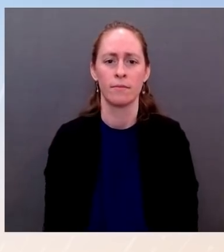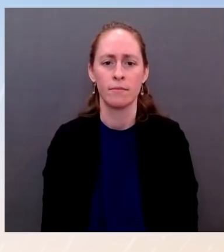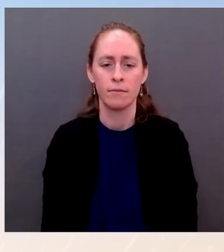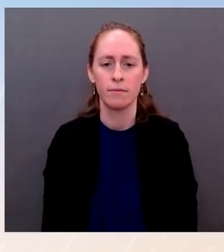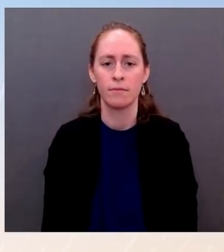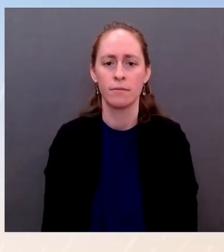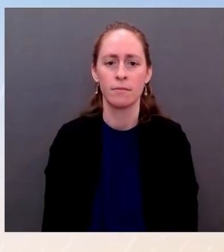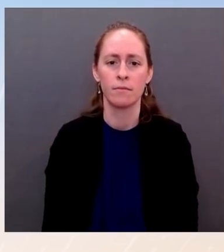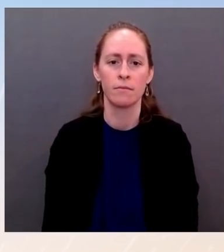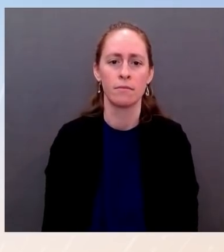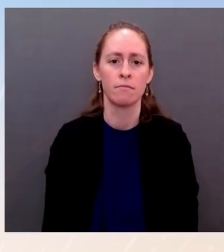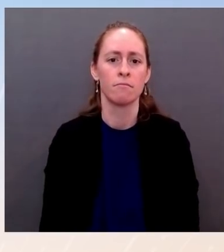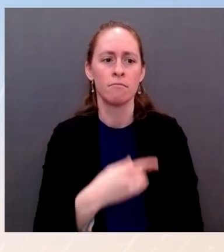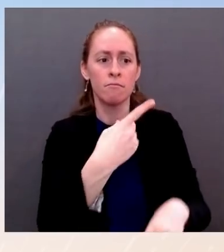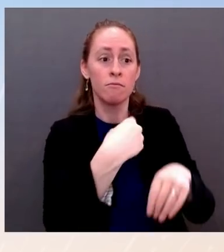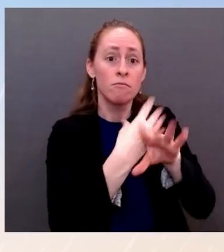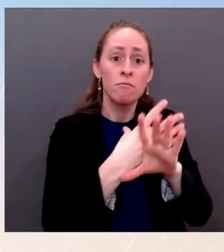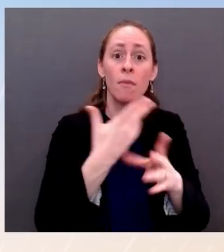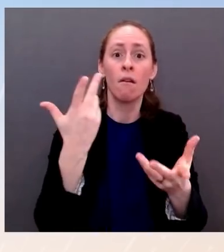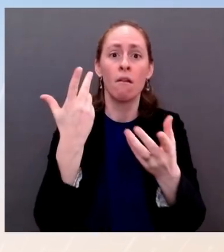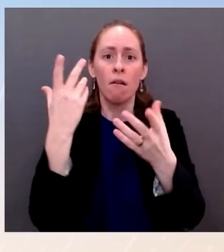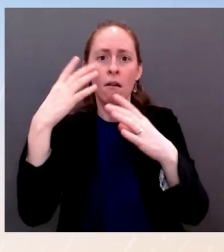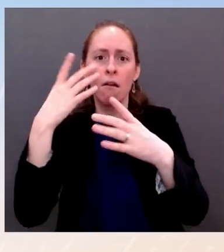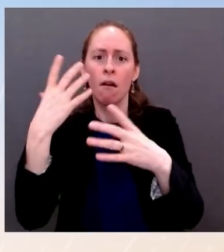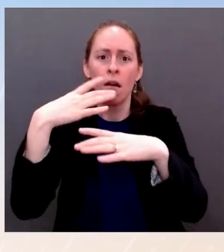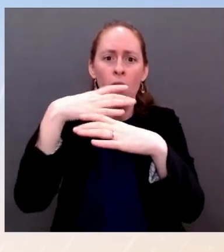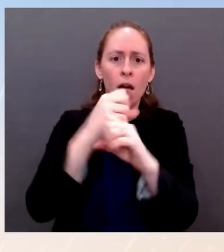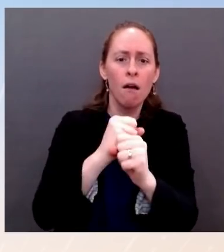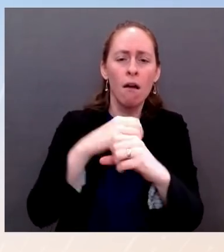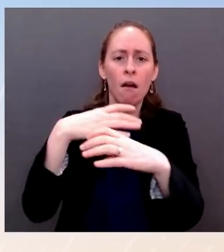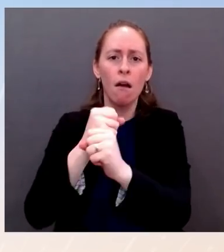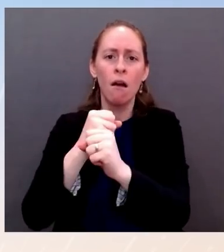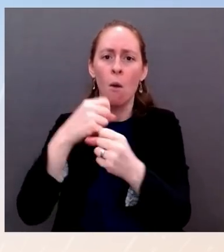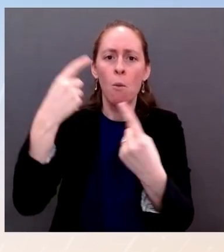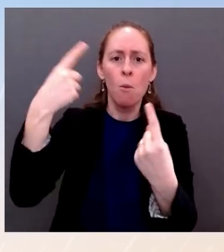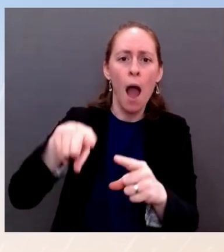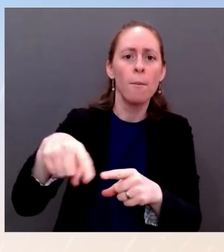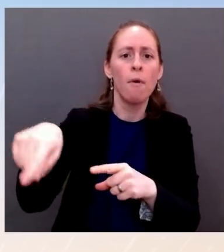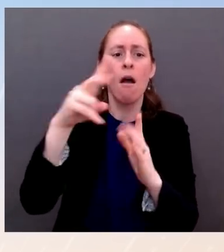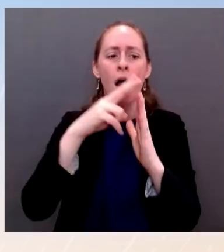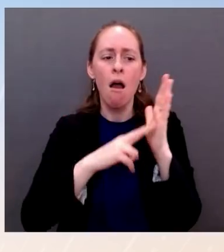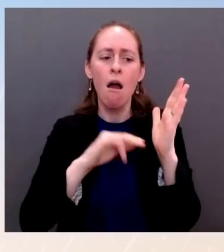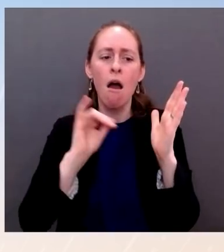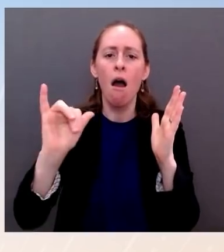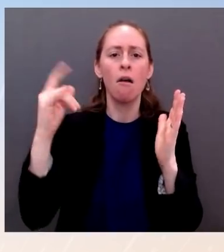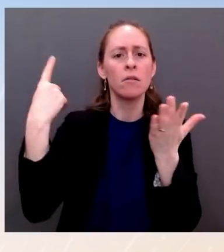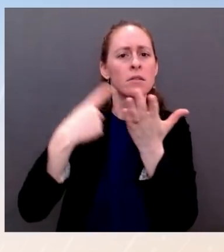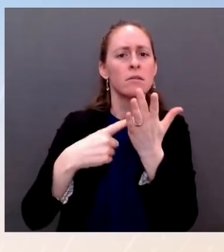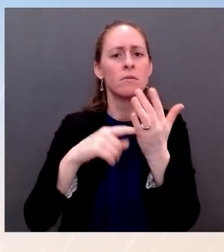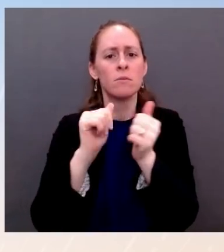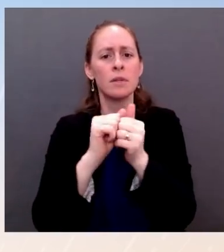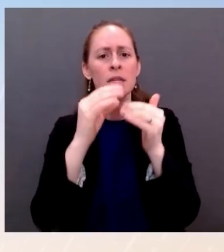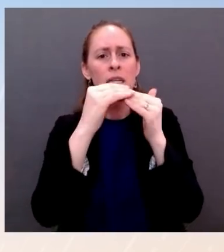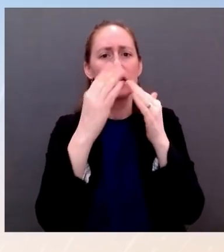But he will continue to speak directly to the American people as we watch the situation unfold. The Press: But no plans for any kind of address to the nation from the Oval Office?